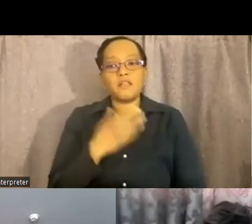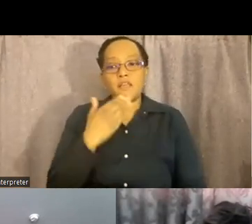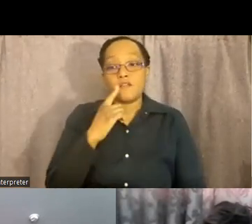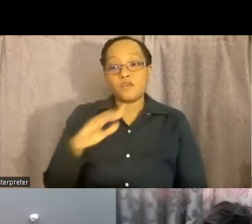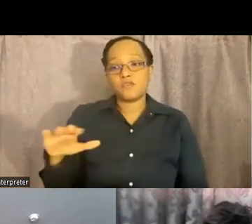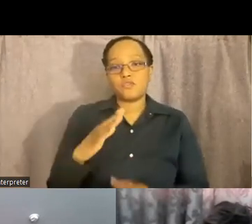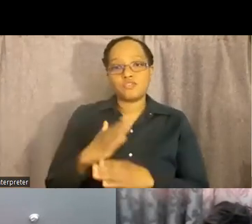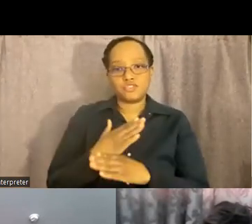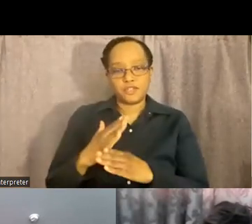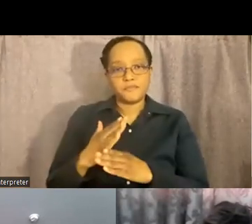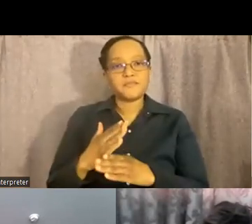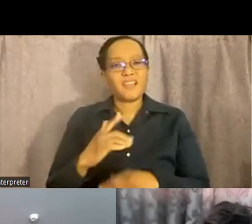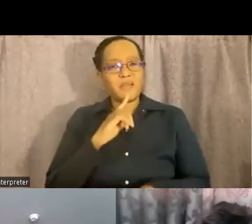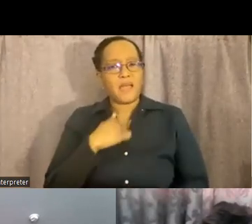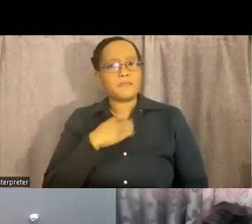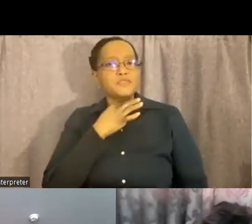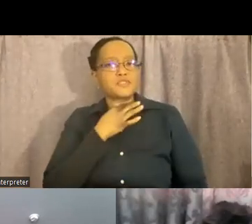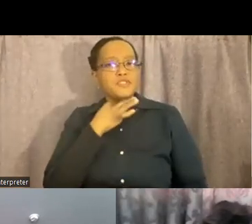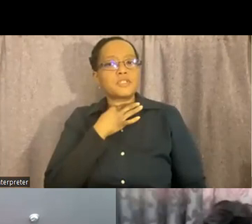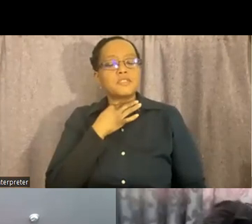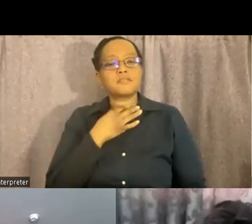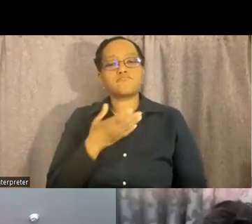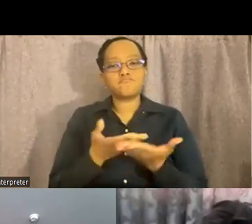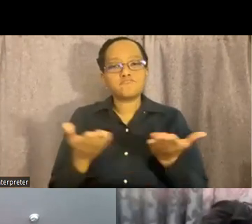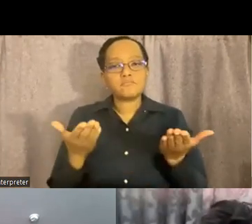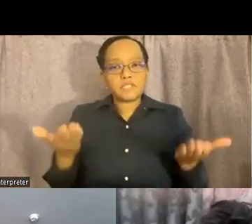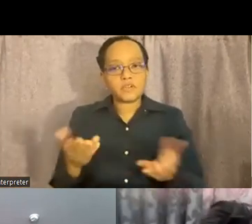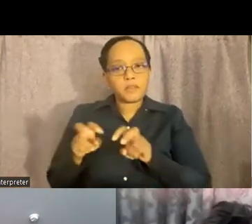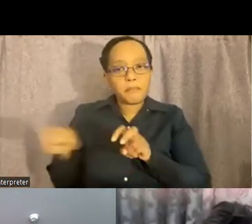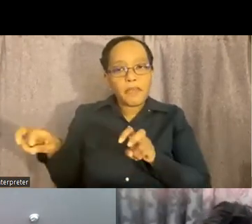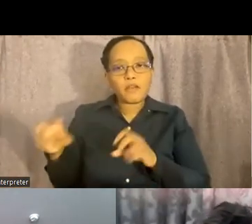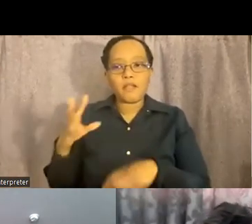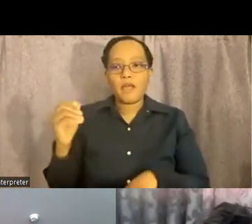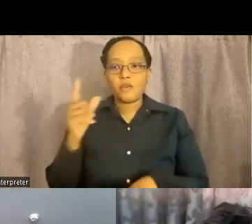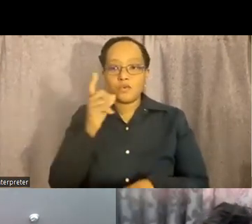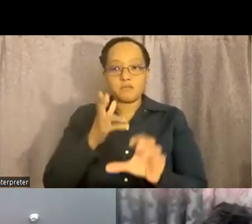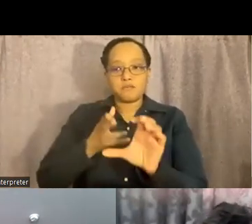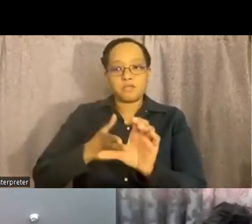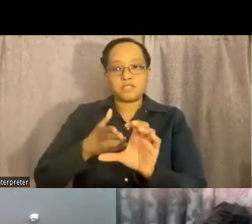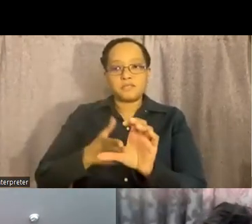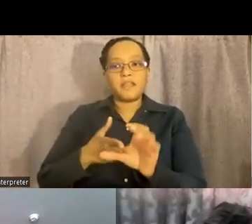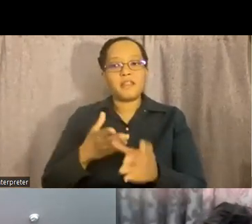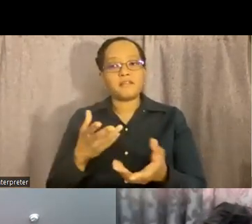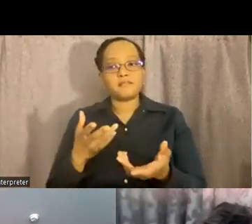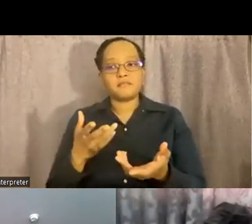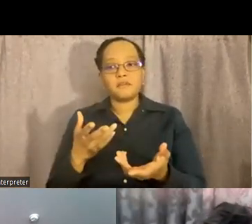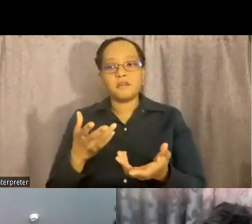I am curious of the folks on the panel and some of the expense feel about communal living